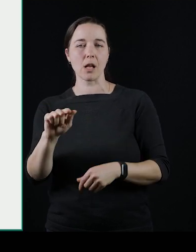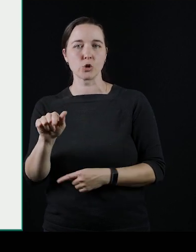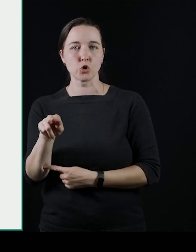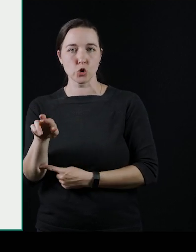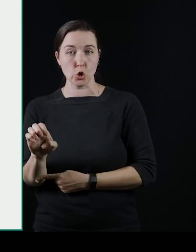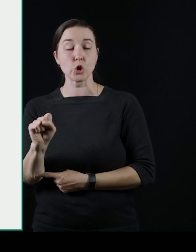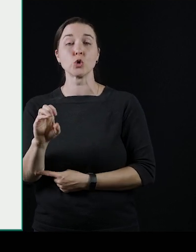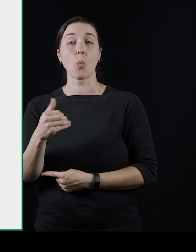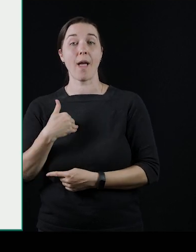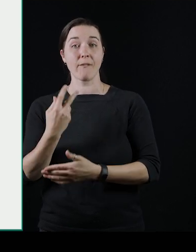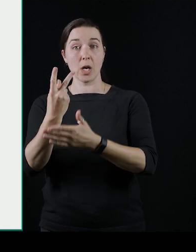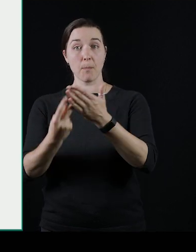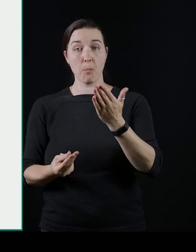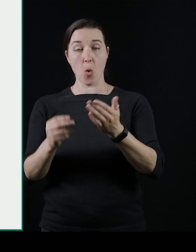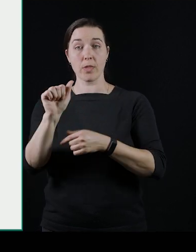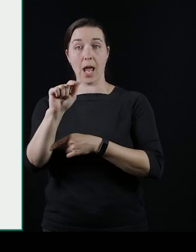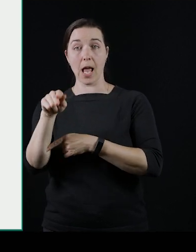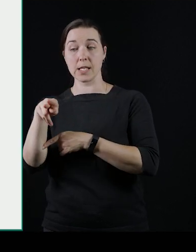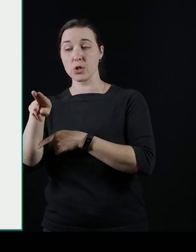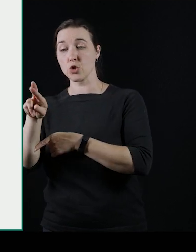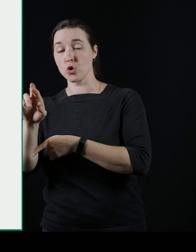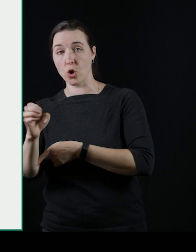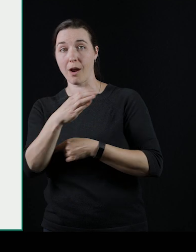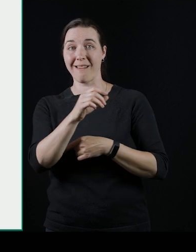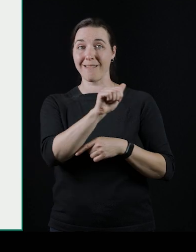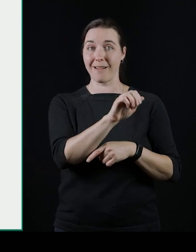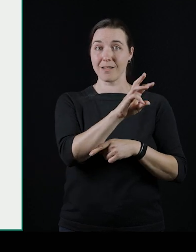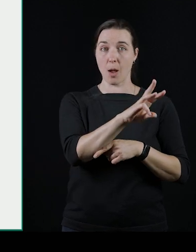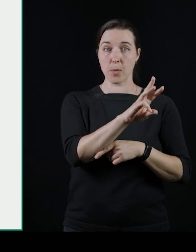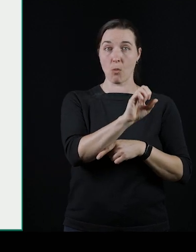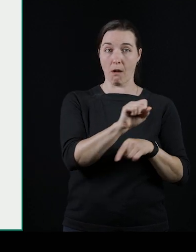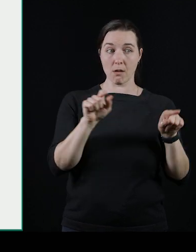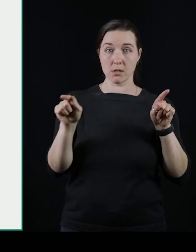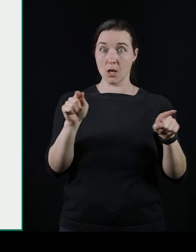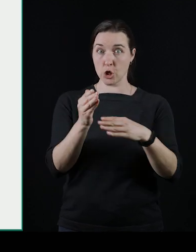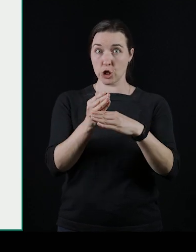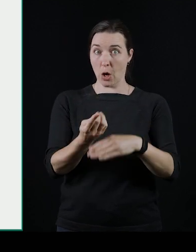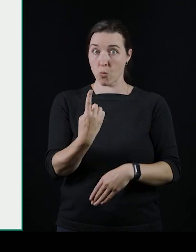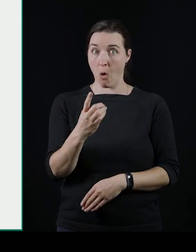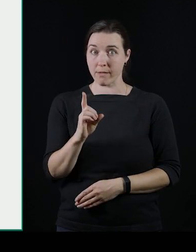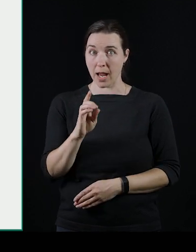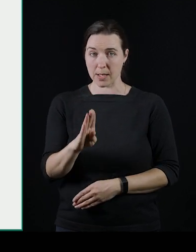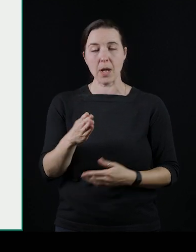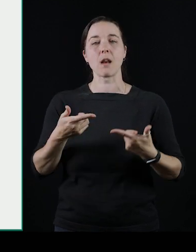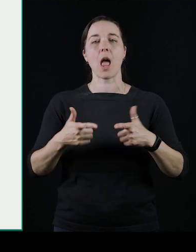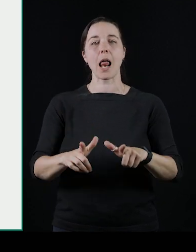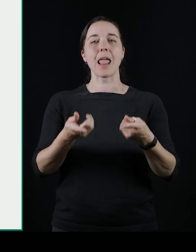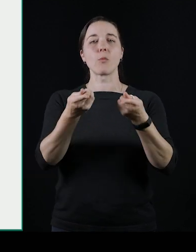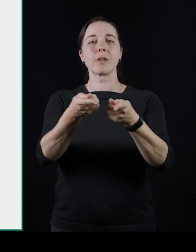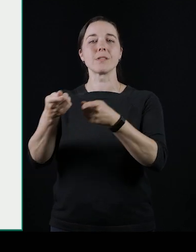So having both the Azure and AWS instances sharing a single database allowed for instance switchover